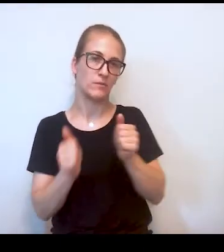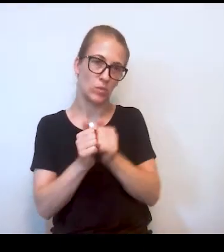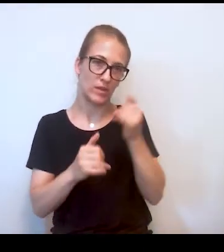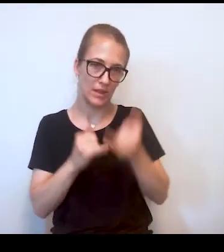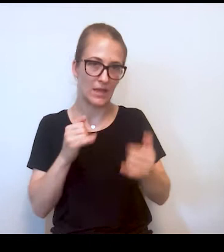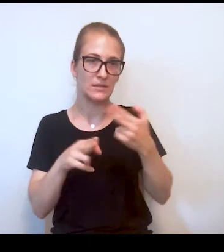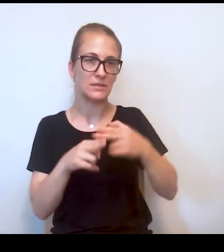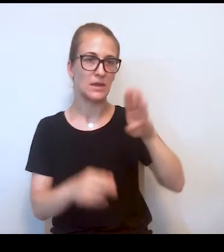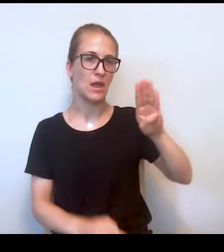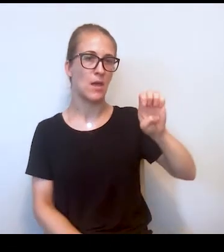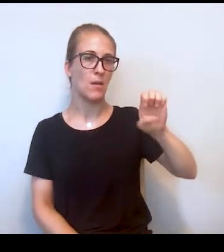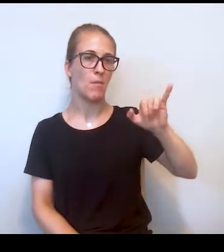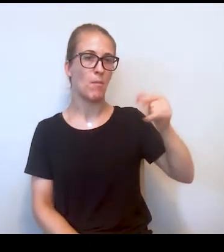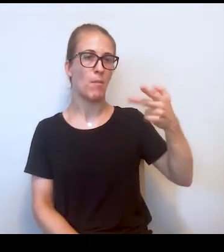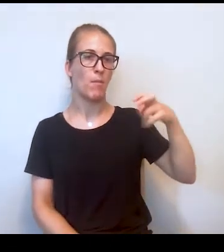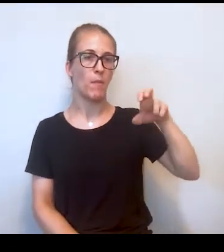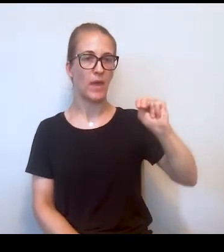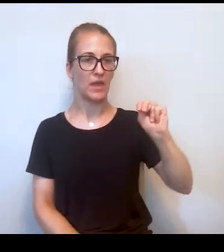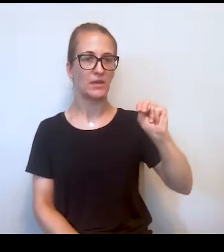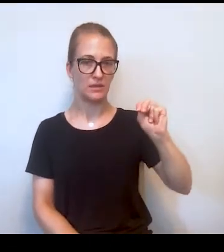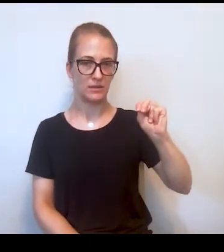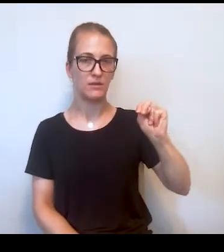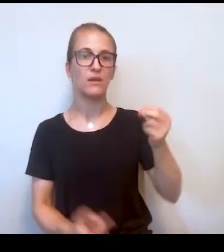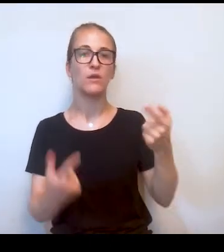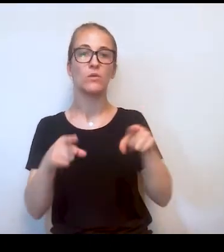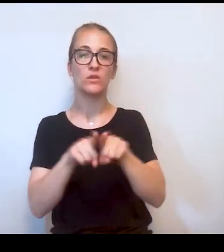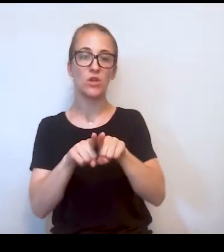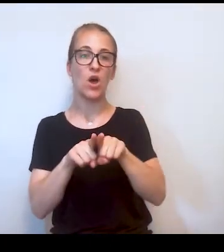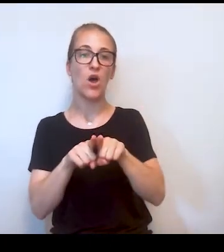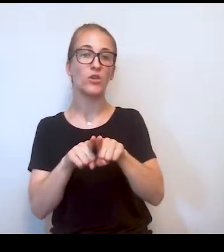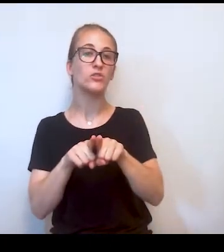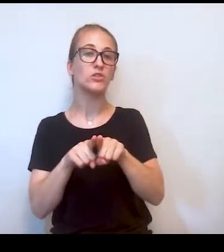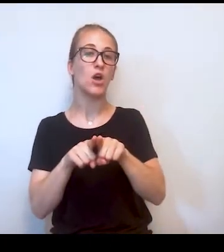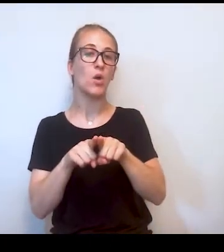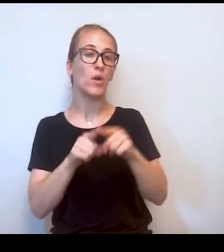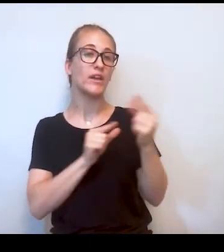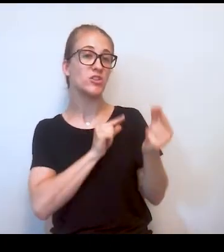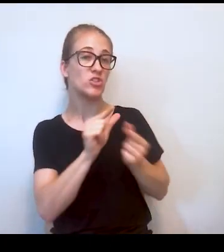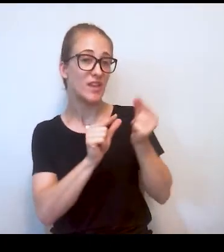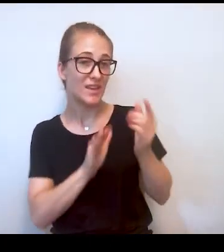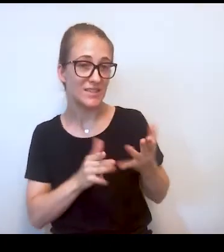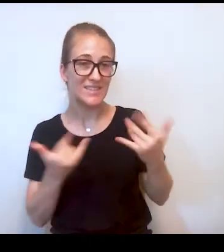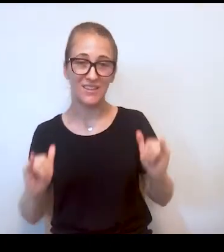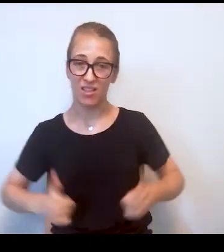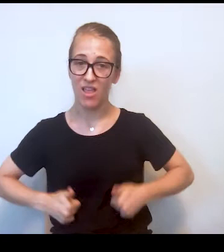is a geneticist as well. And he developed the nosology of hypermobility,